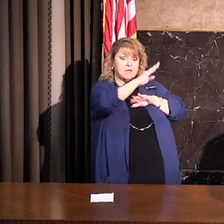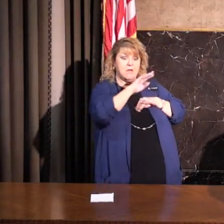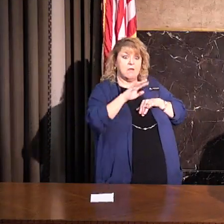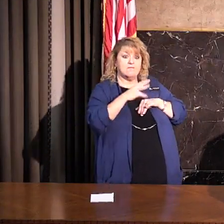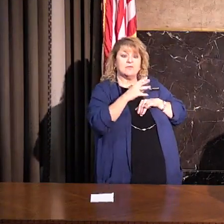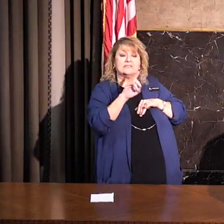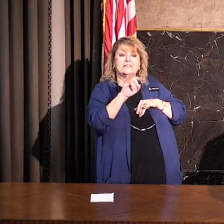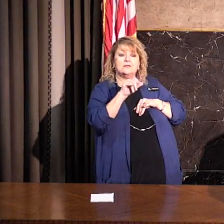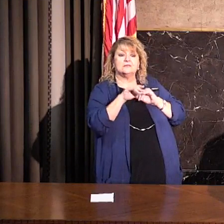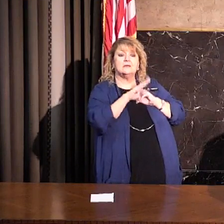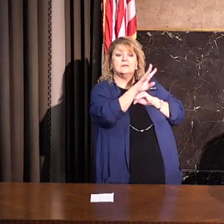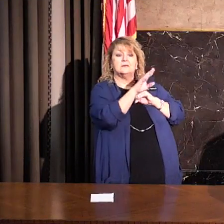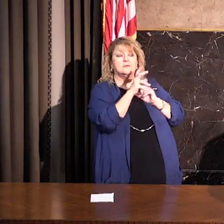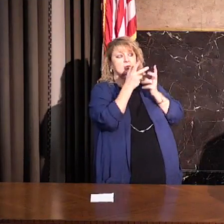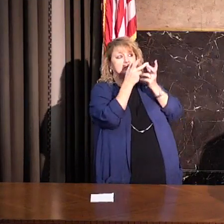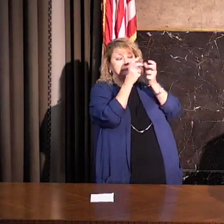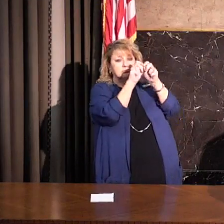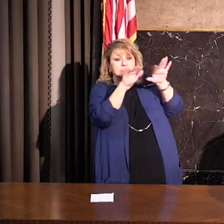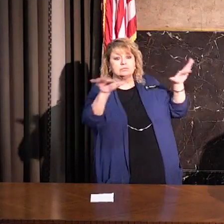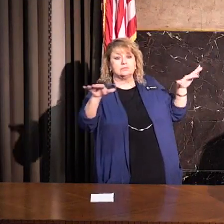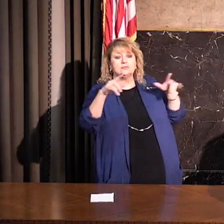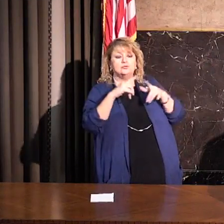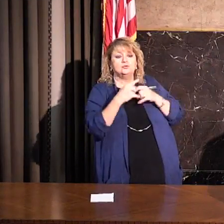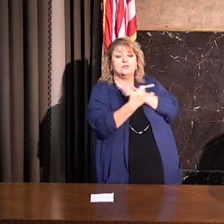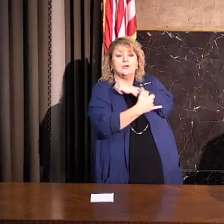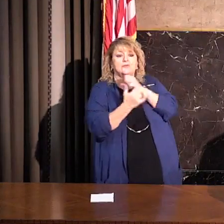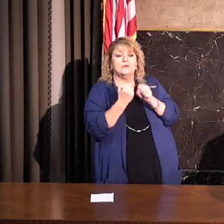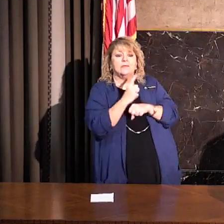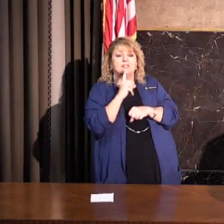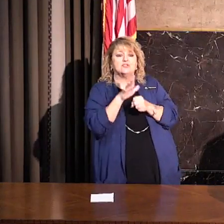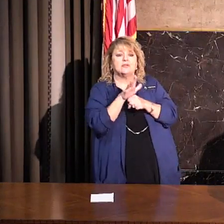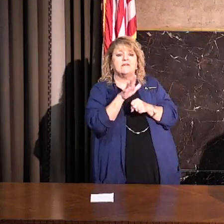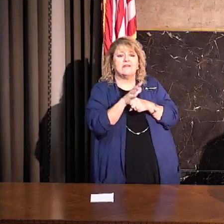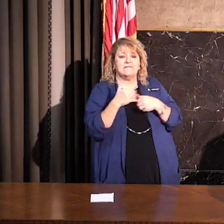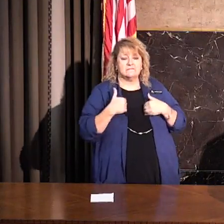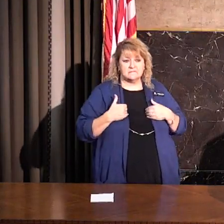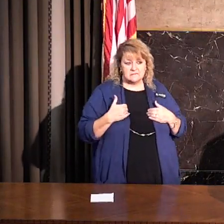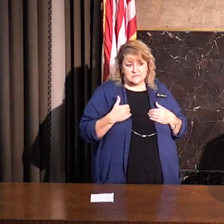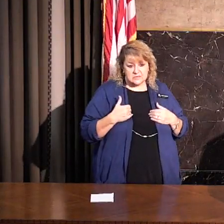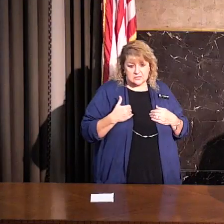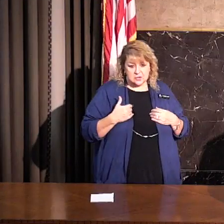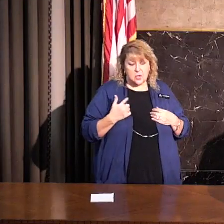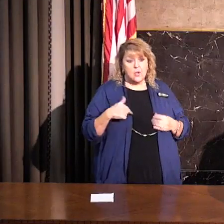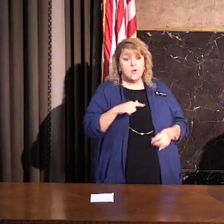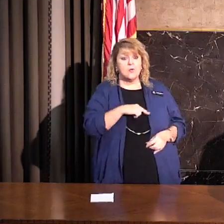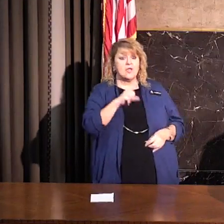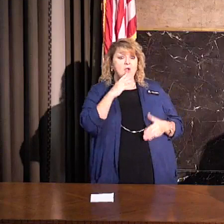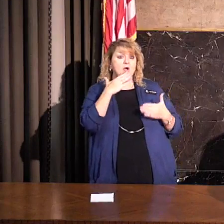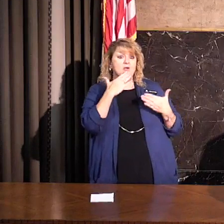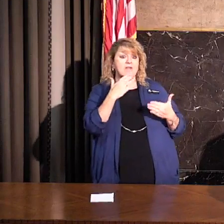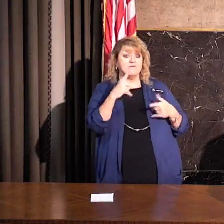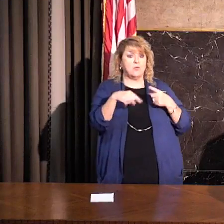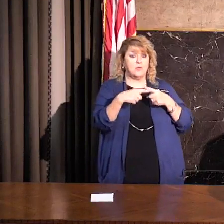the rest of the country now and trying to ensure that they have supply Um you know, we are